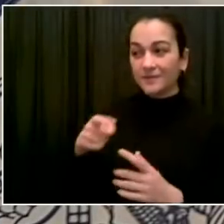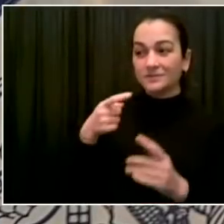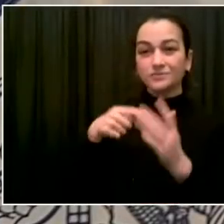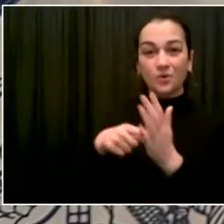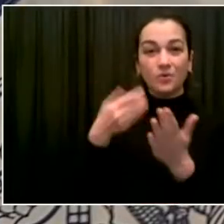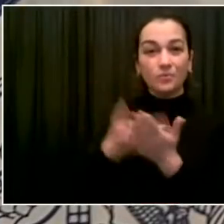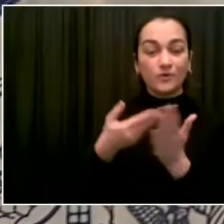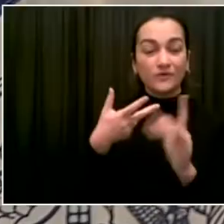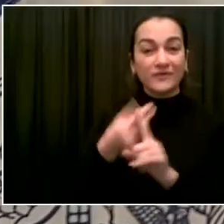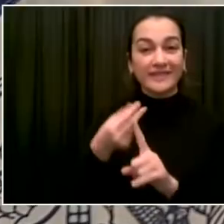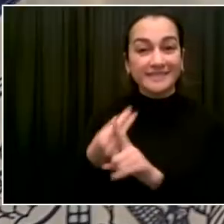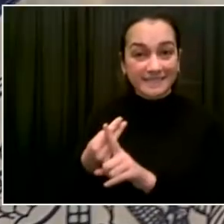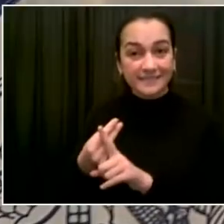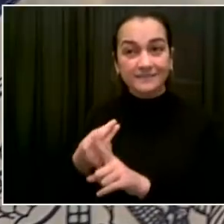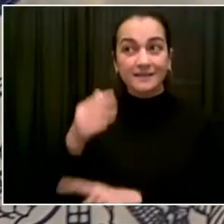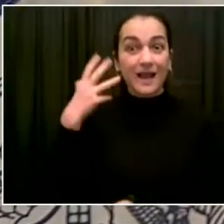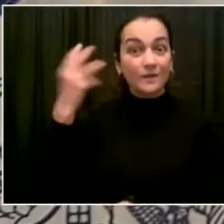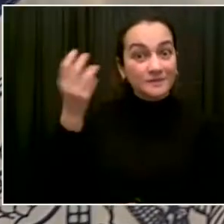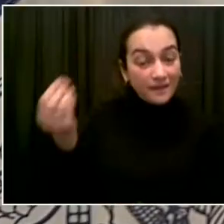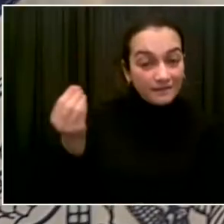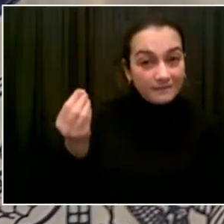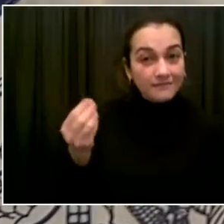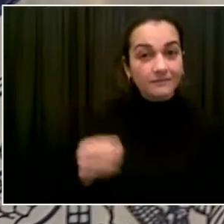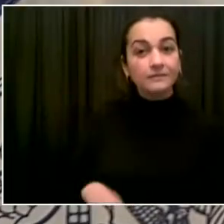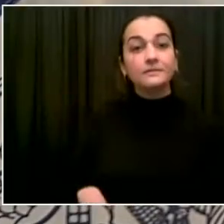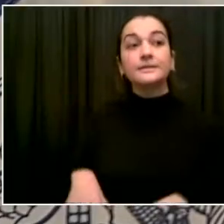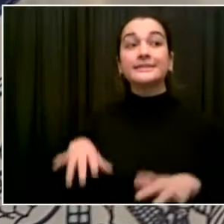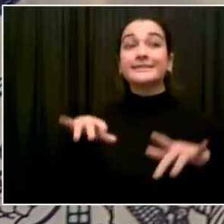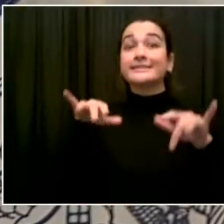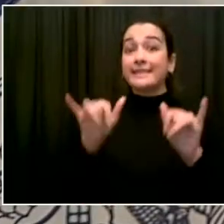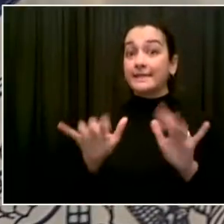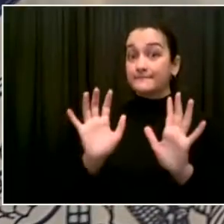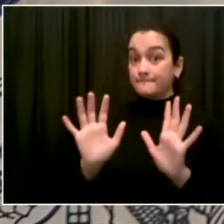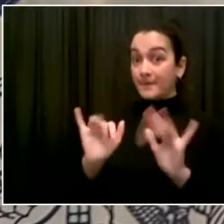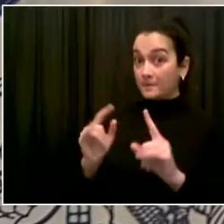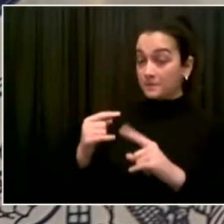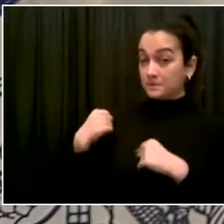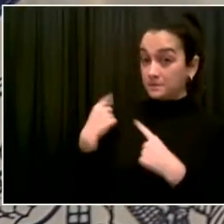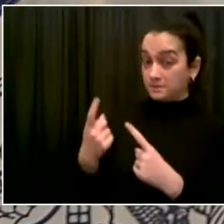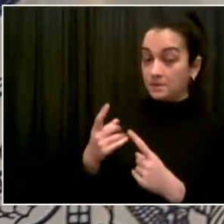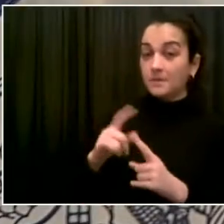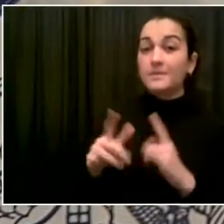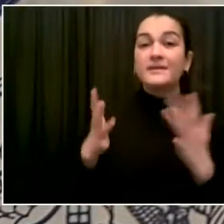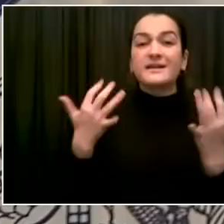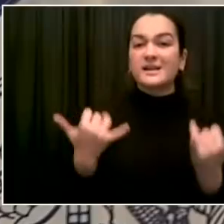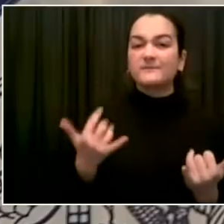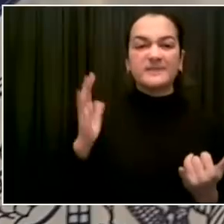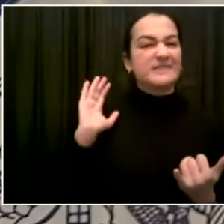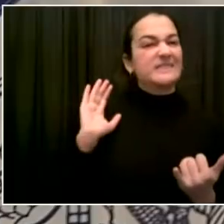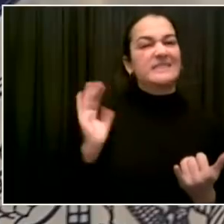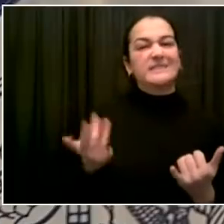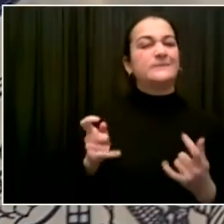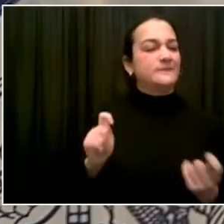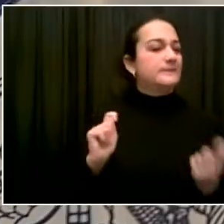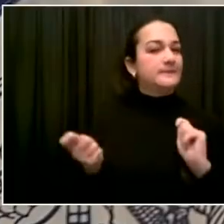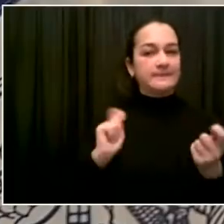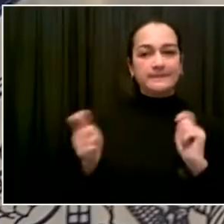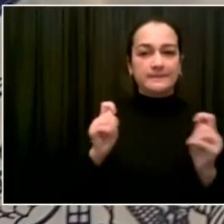THE CRUCIAL, GOOD ELEMENTS, ALL VACCINATED FOLKS ONLY AND OUT DOORS. BUT WE ARE